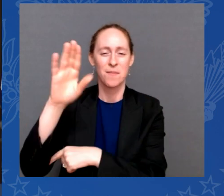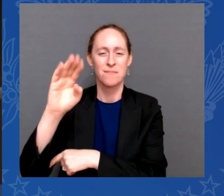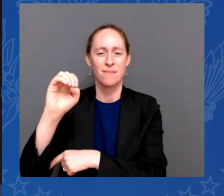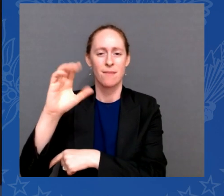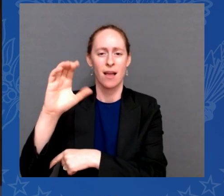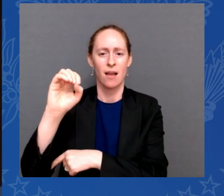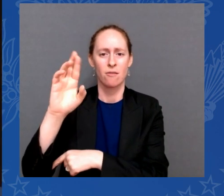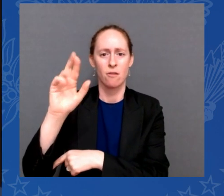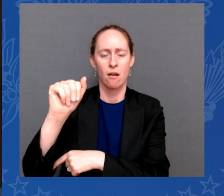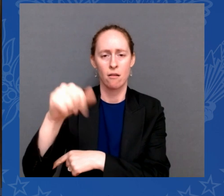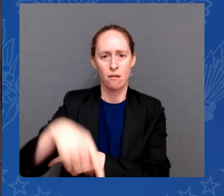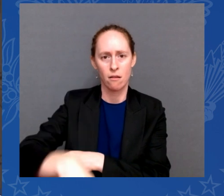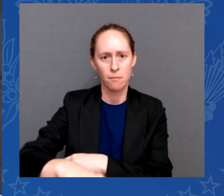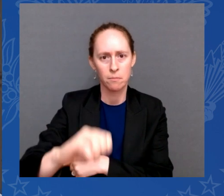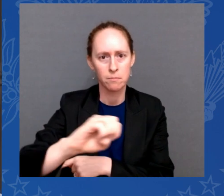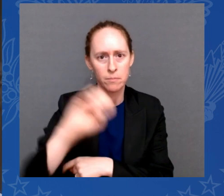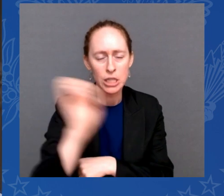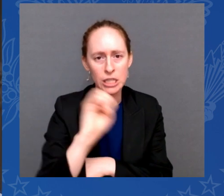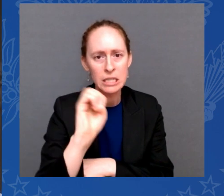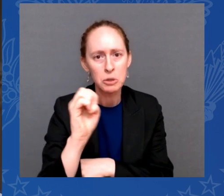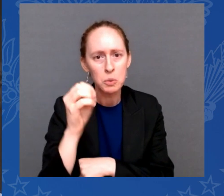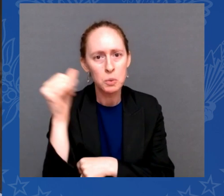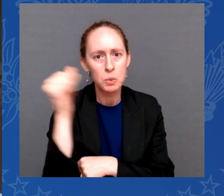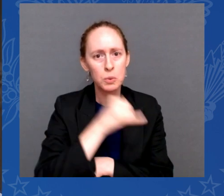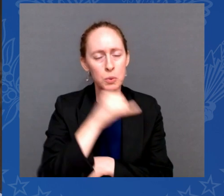In the five weeks since the Supreme Court overturned Roe and Casey,